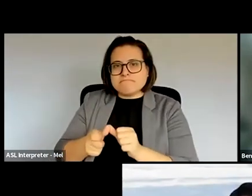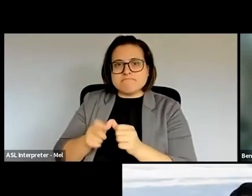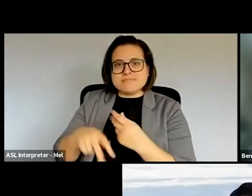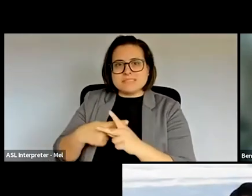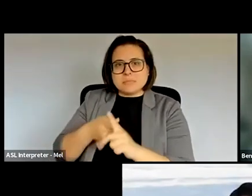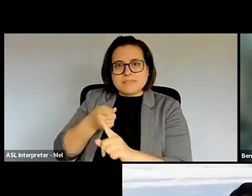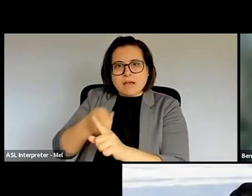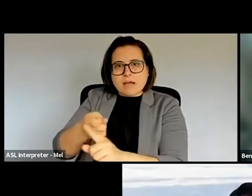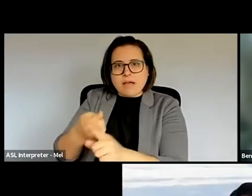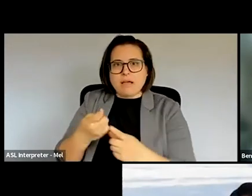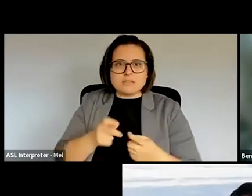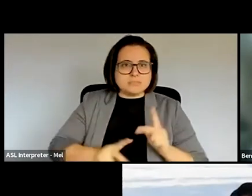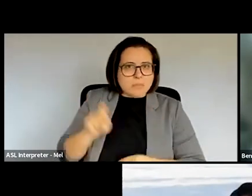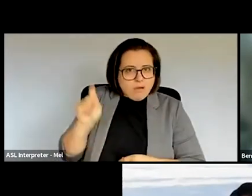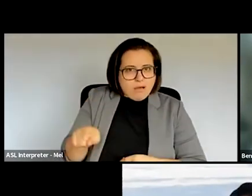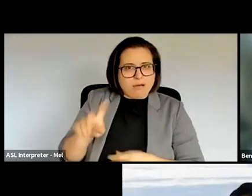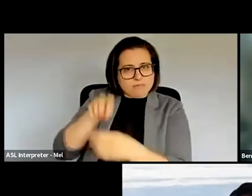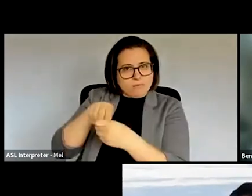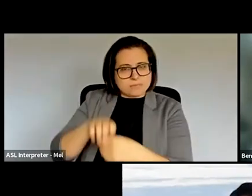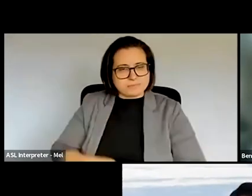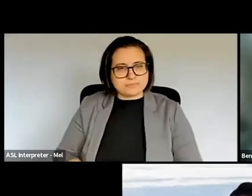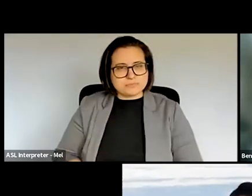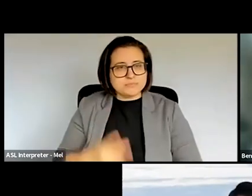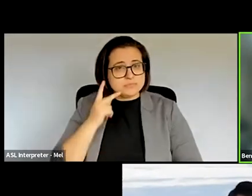So I -- I think Ben I see your hand is up. I would...